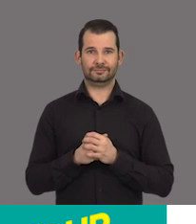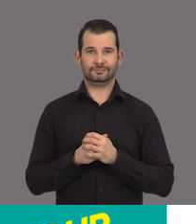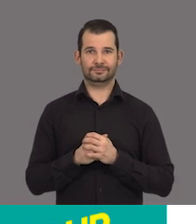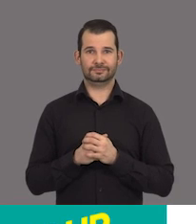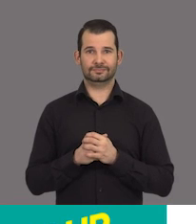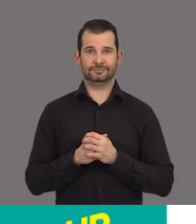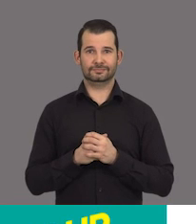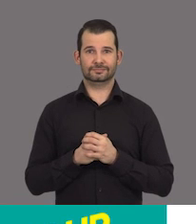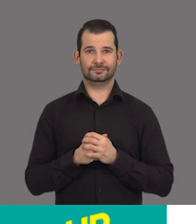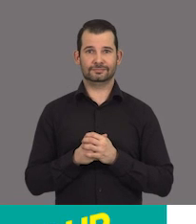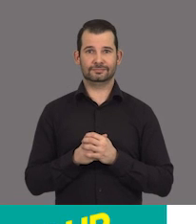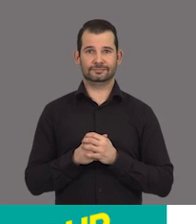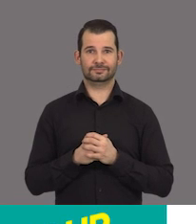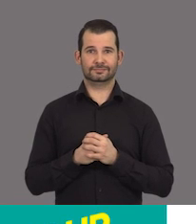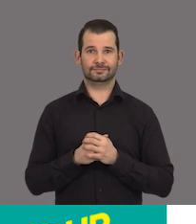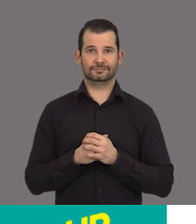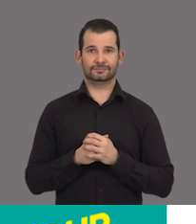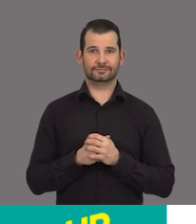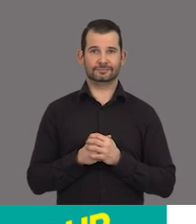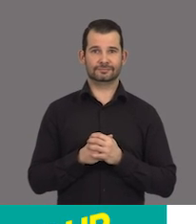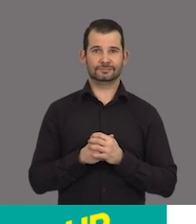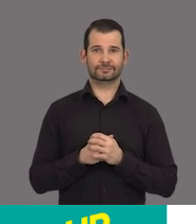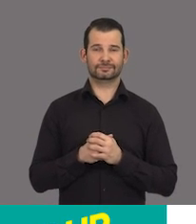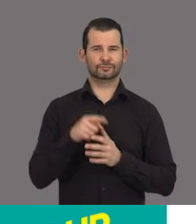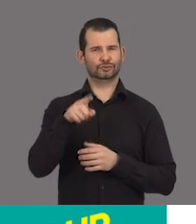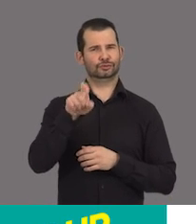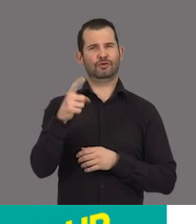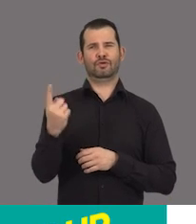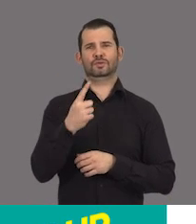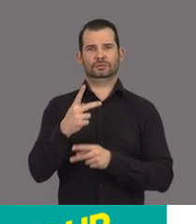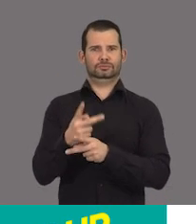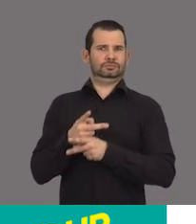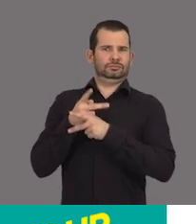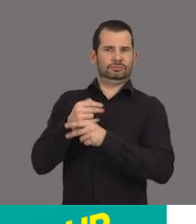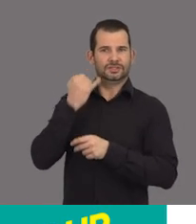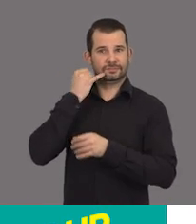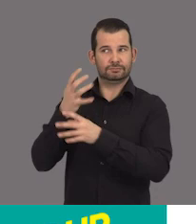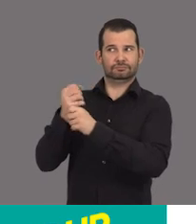You should always be cautious if you receive communication that claims to be from the CRA.